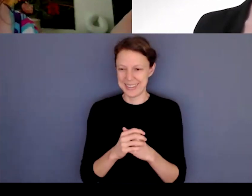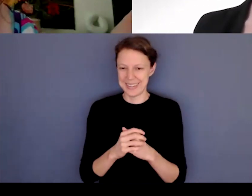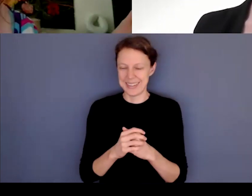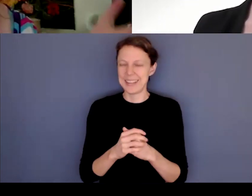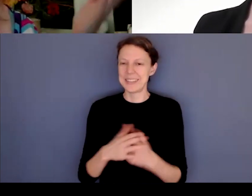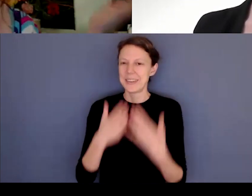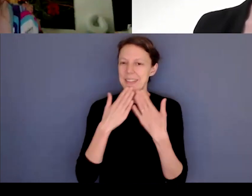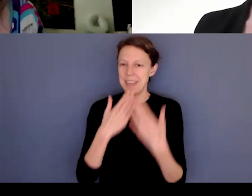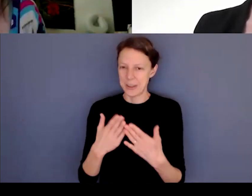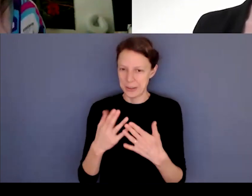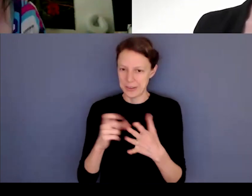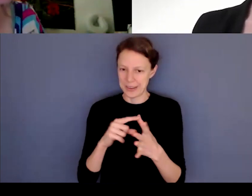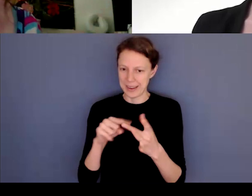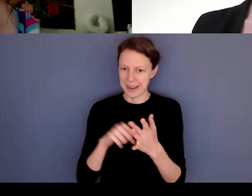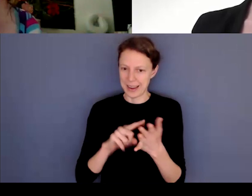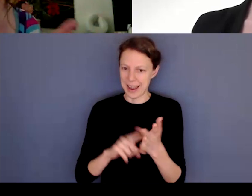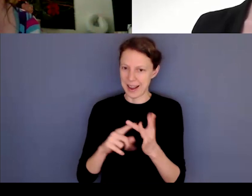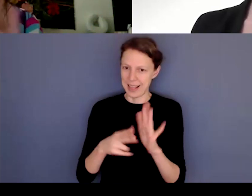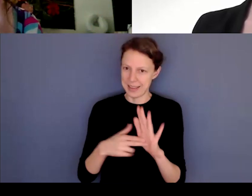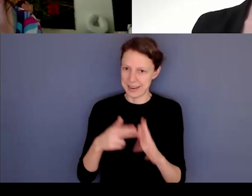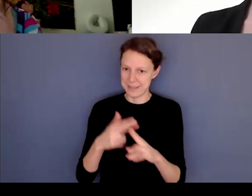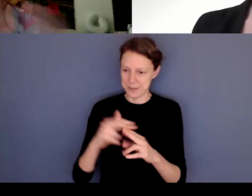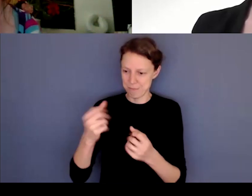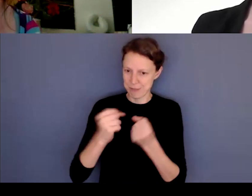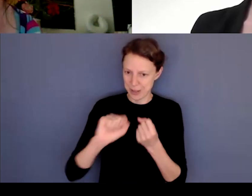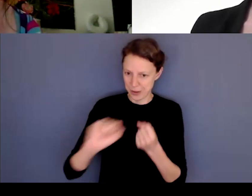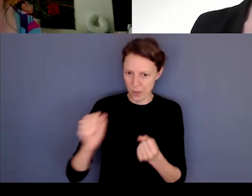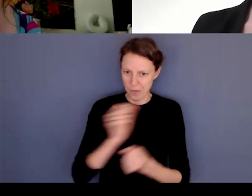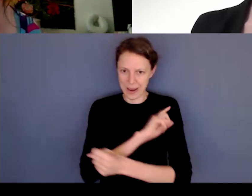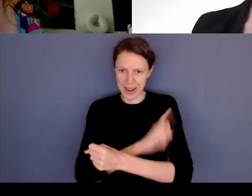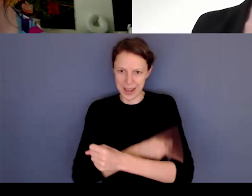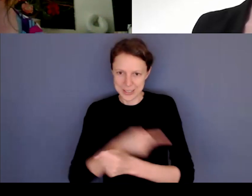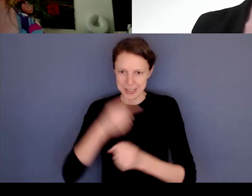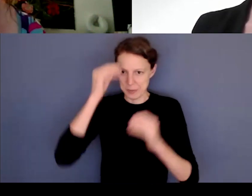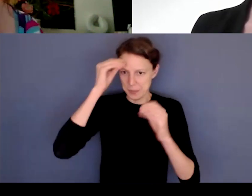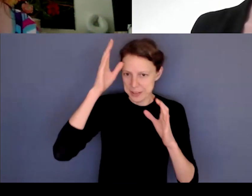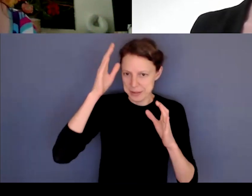bringing your energy and your wisdom and your knowledge about this and your experience, and sharing all of this, and also